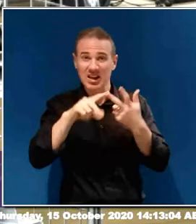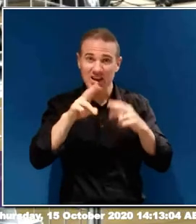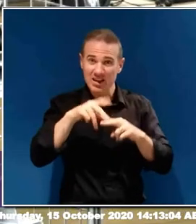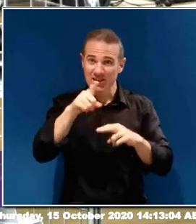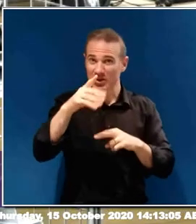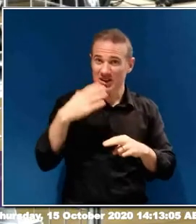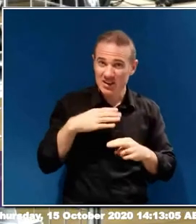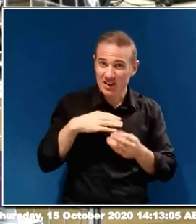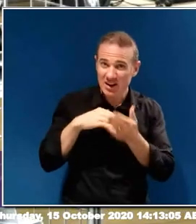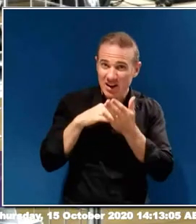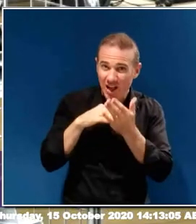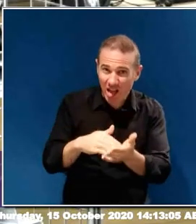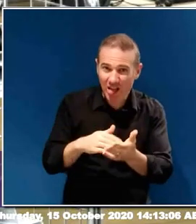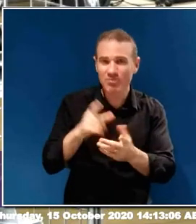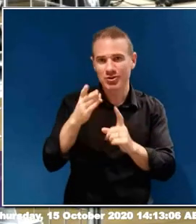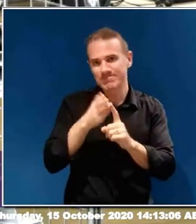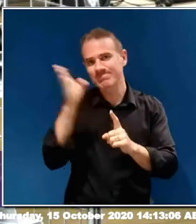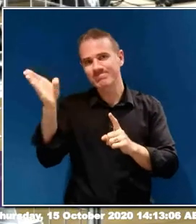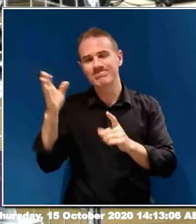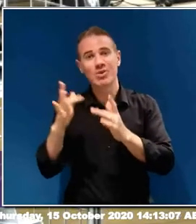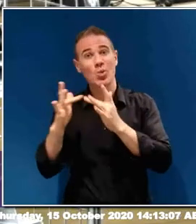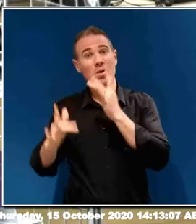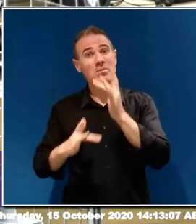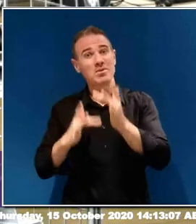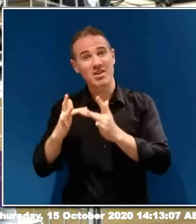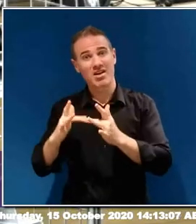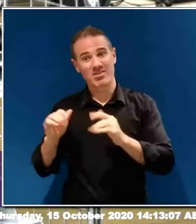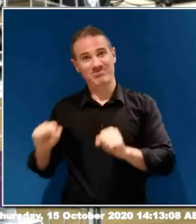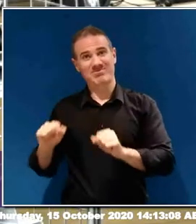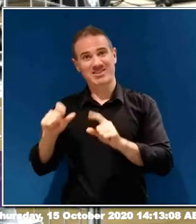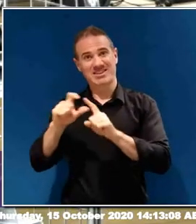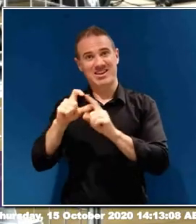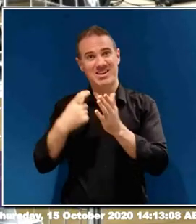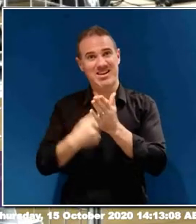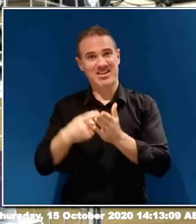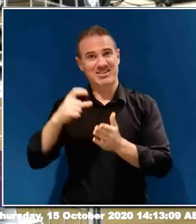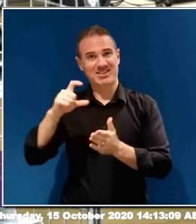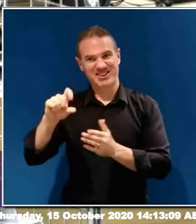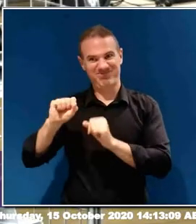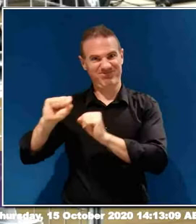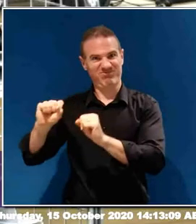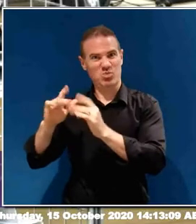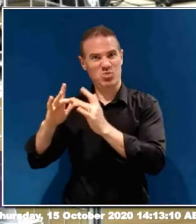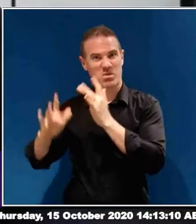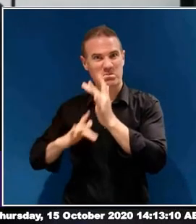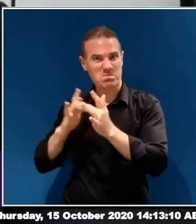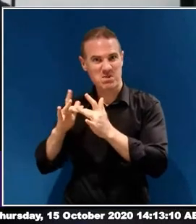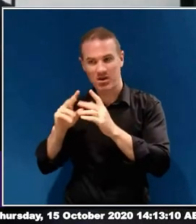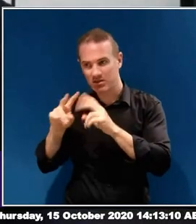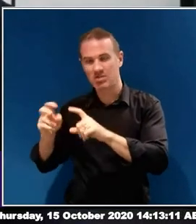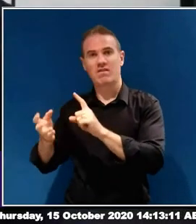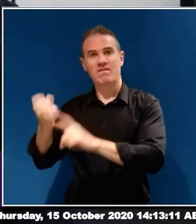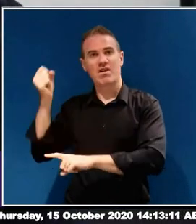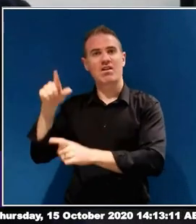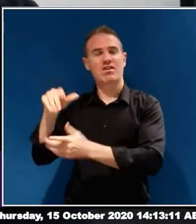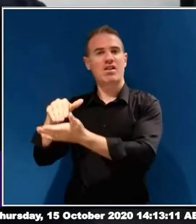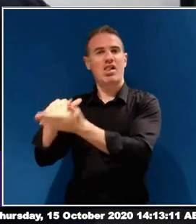be on this topic for a few minutes so people who might find it upsetting might wish to turn off the webstream for a little while.